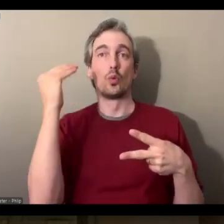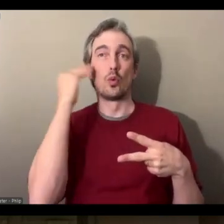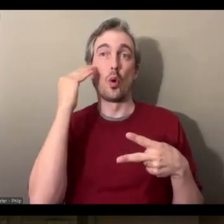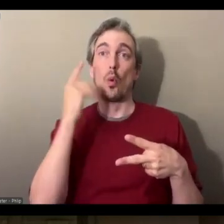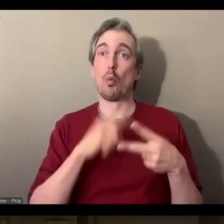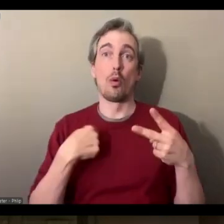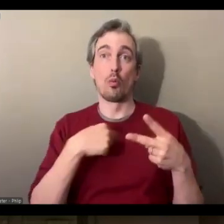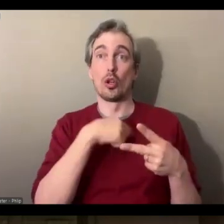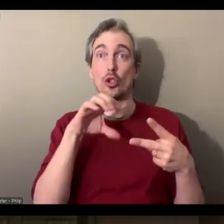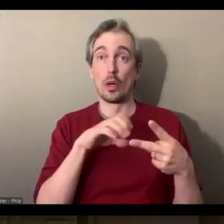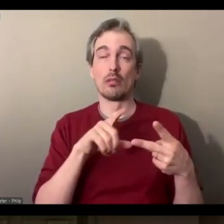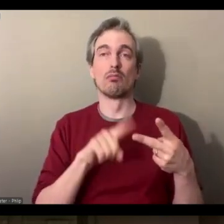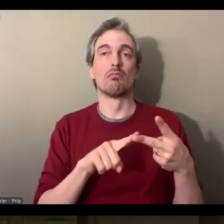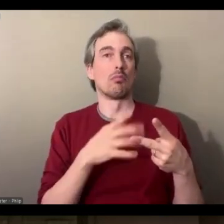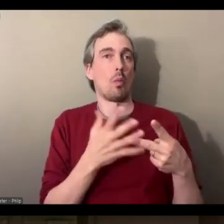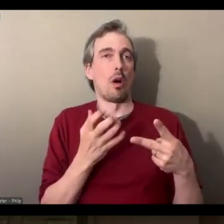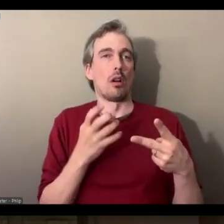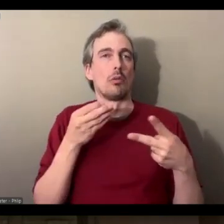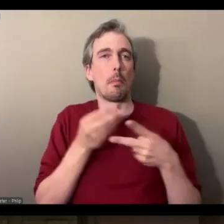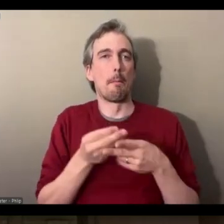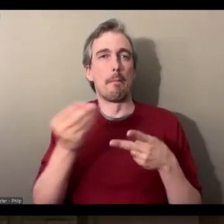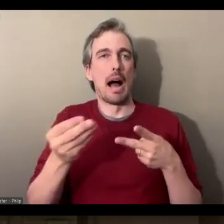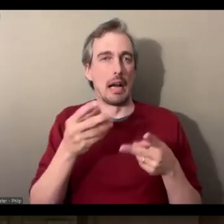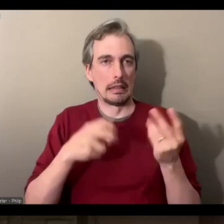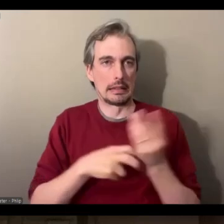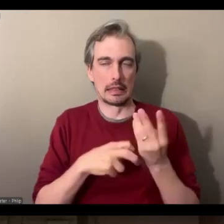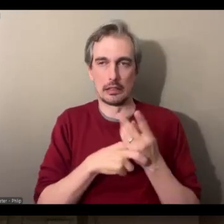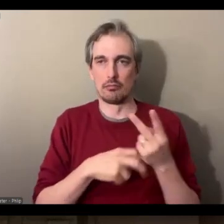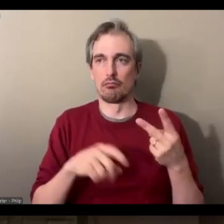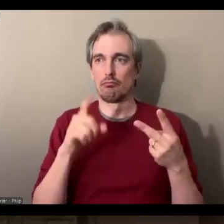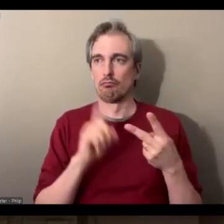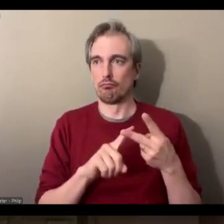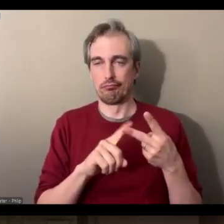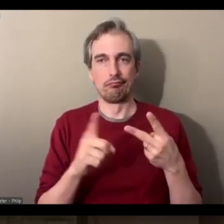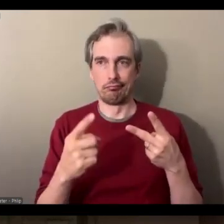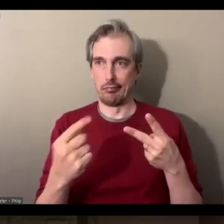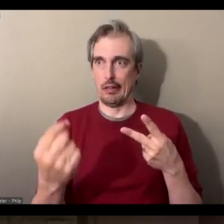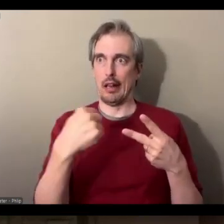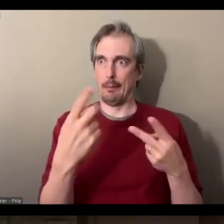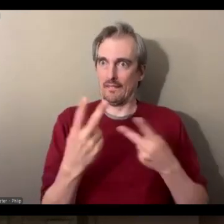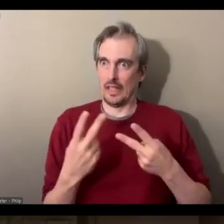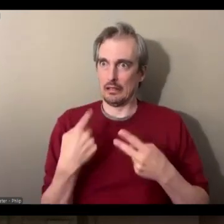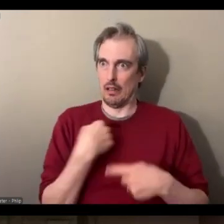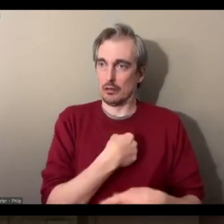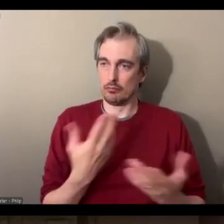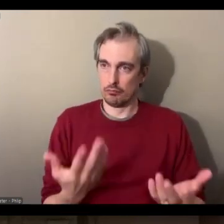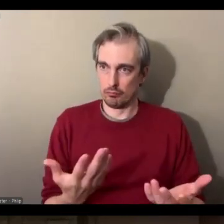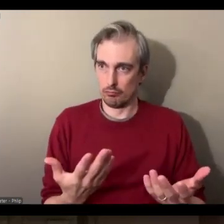multifunctional as it is, really needs to do one thing and one thing really well. It needs to sell